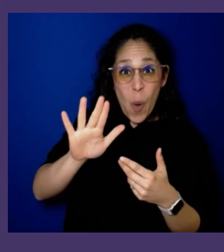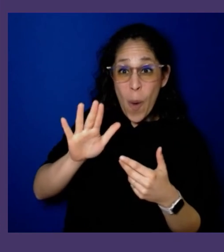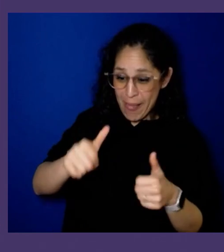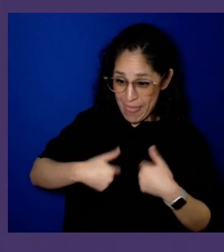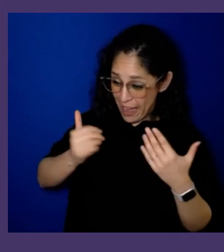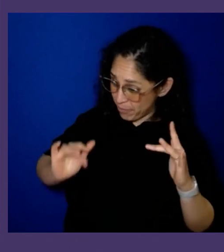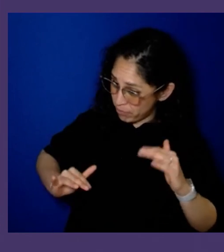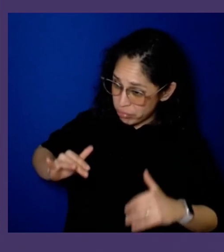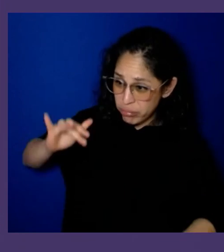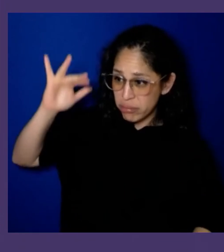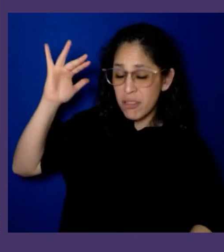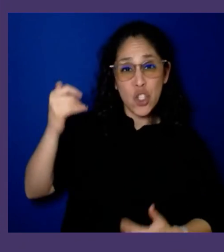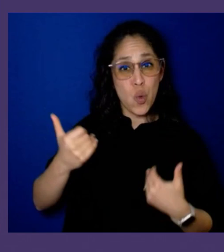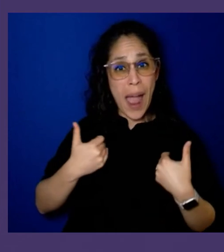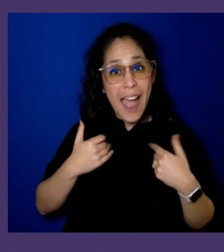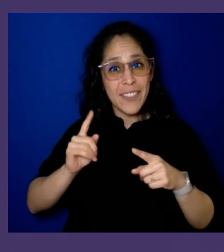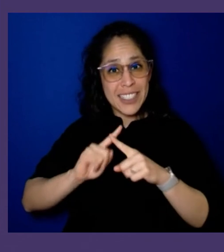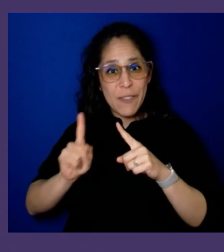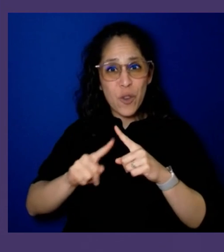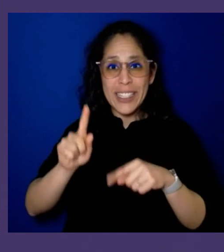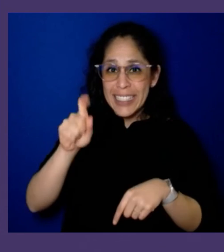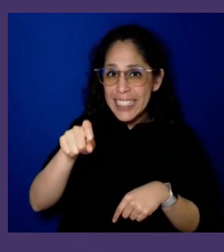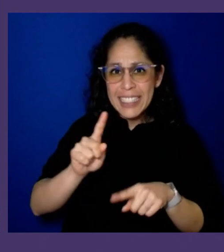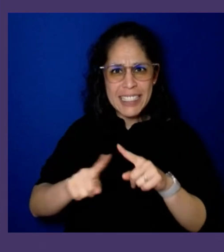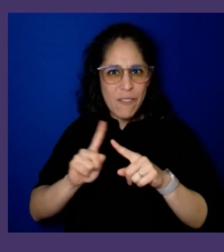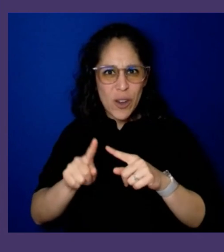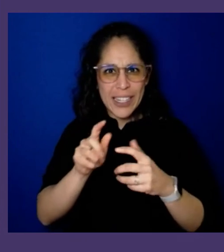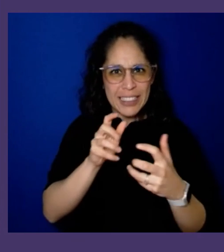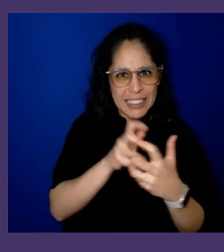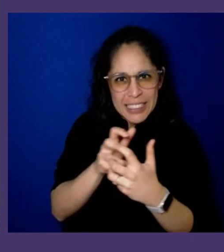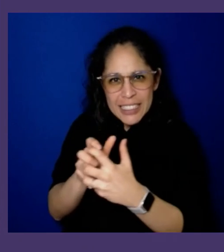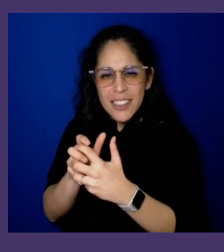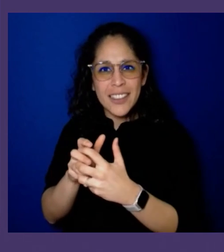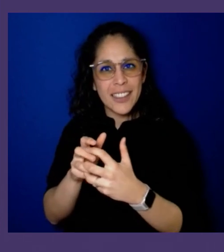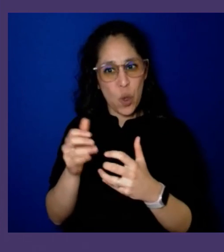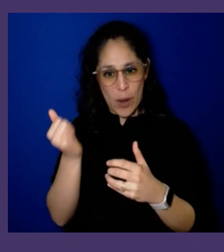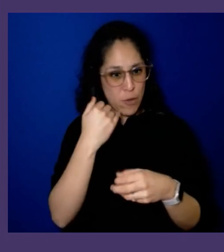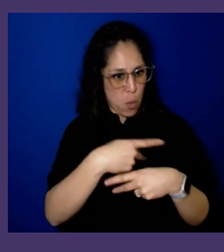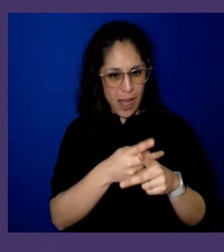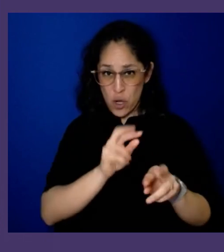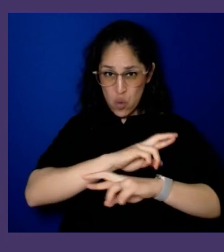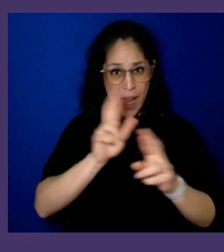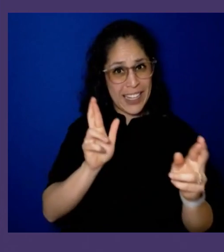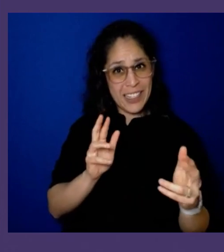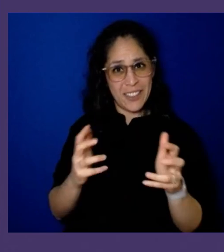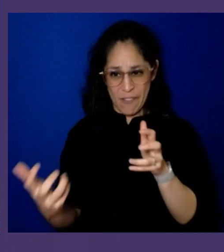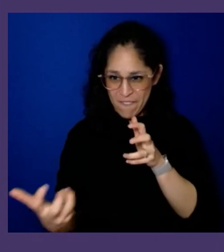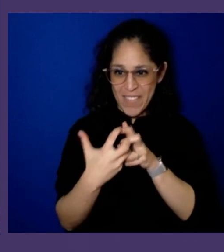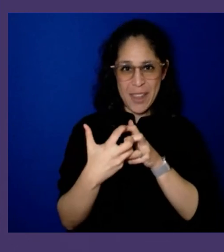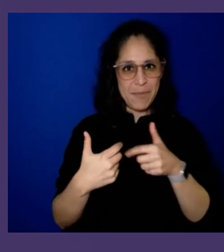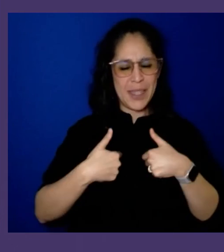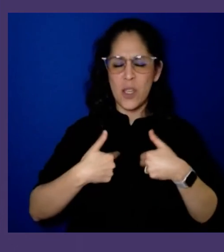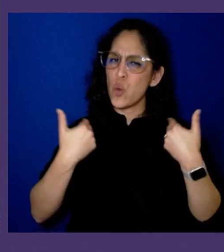If you build a product that has those needs baked in that's going to just work well for everybody regardless of your situation. Those are two things that I would